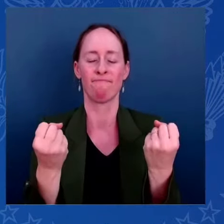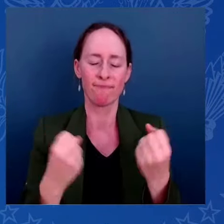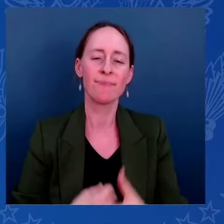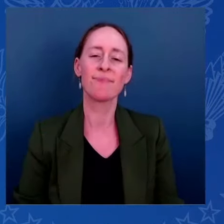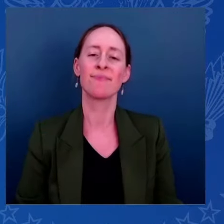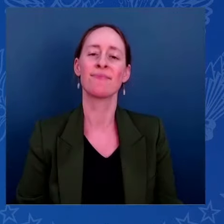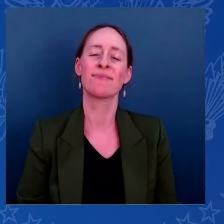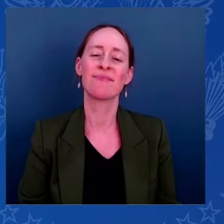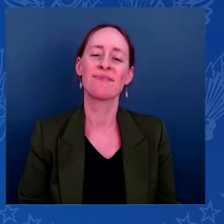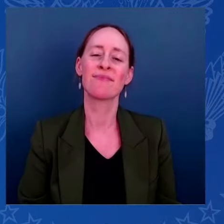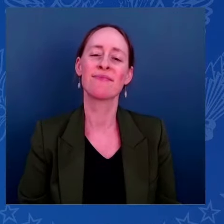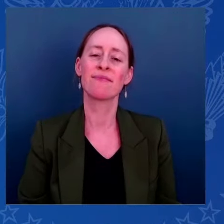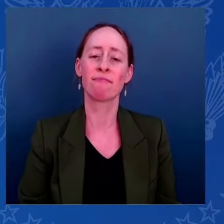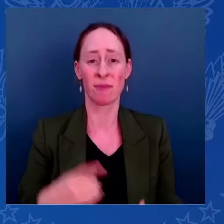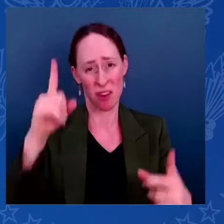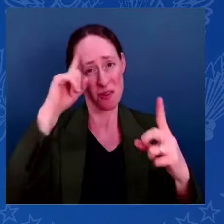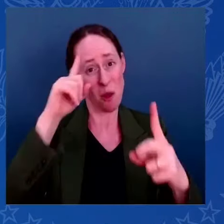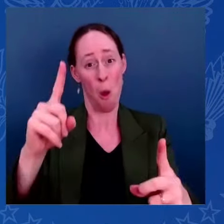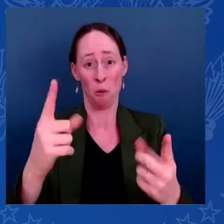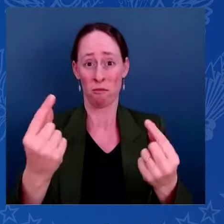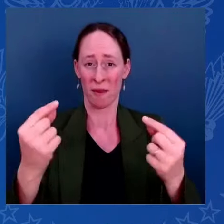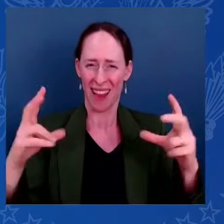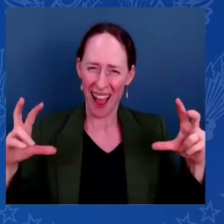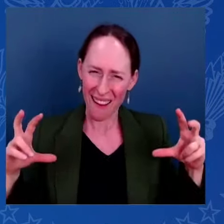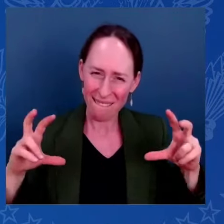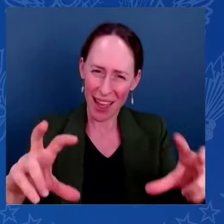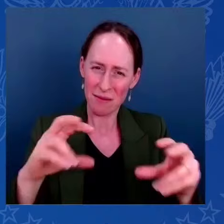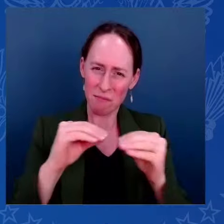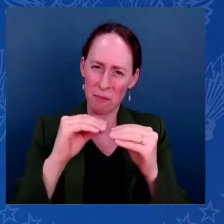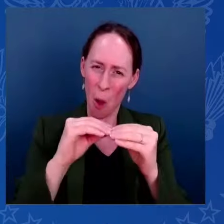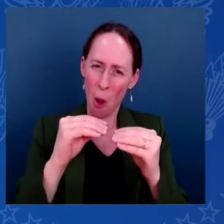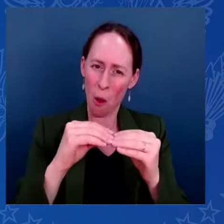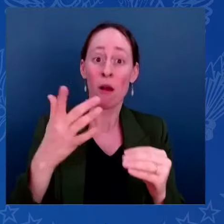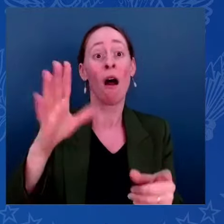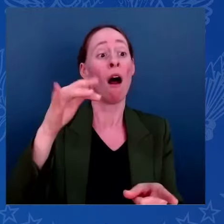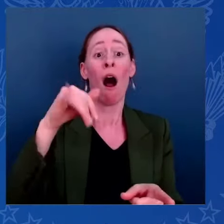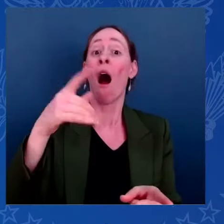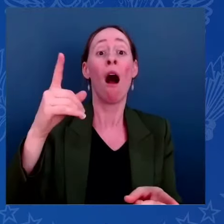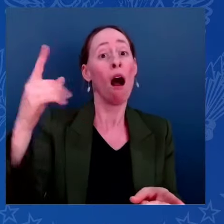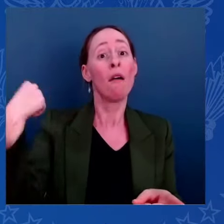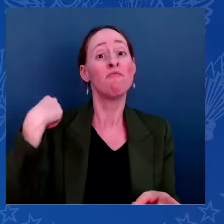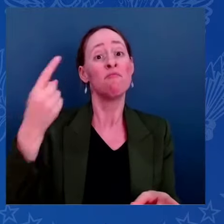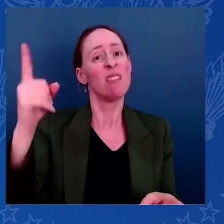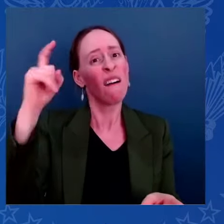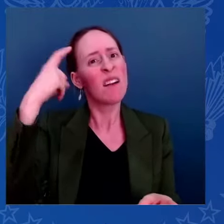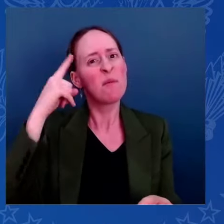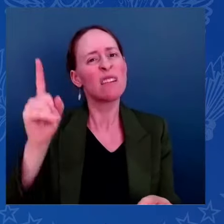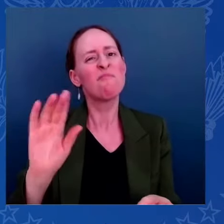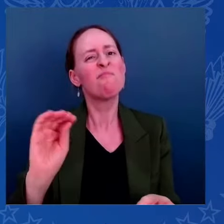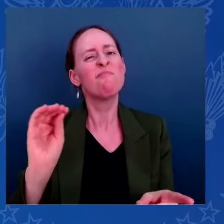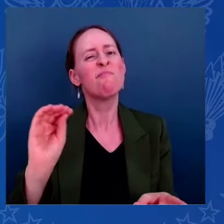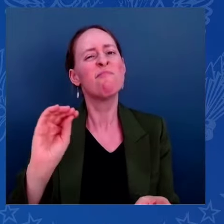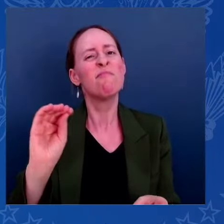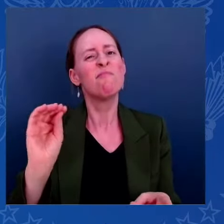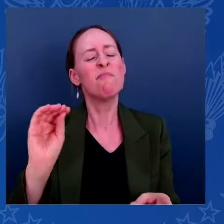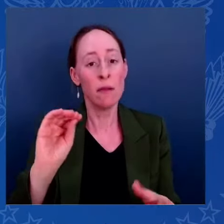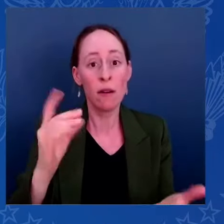and it was too risky for the private sector, but could be life-changing and lifesaving.